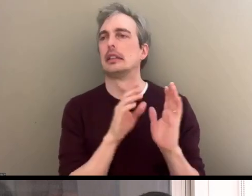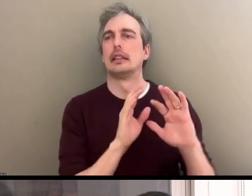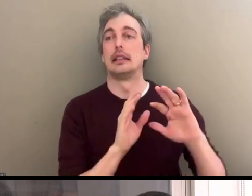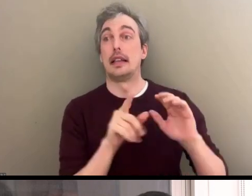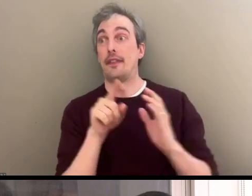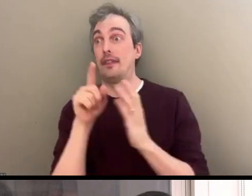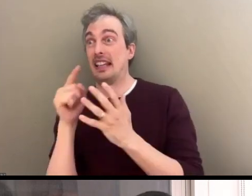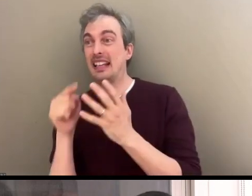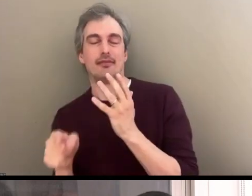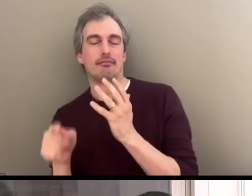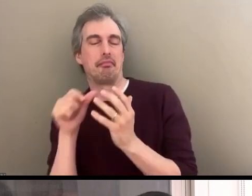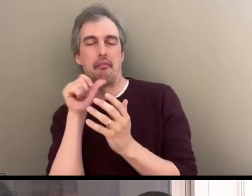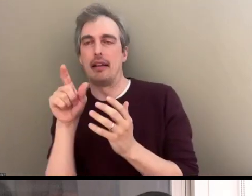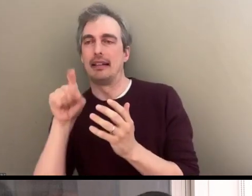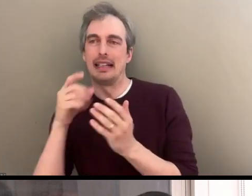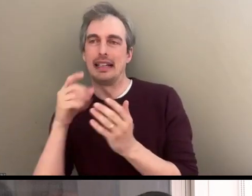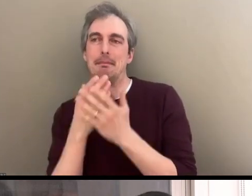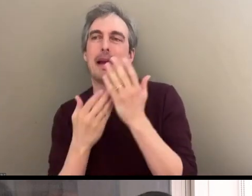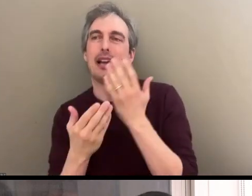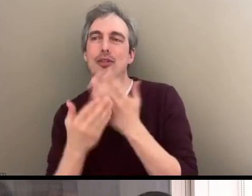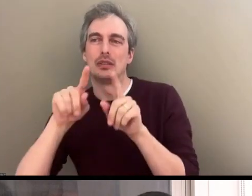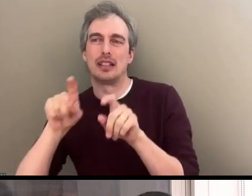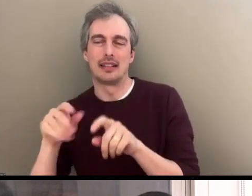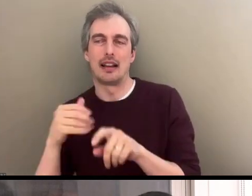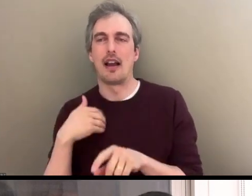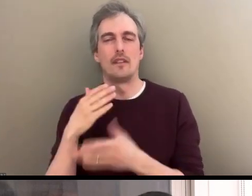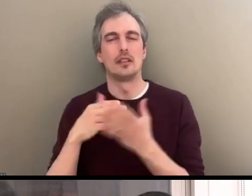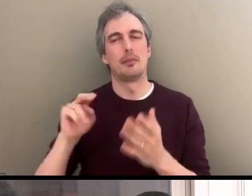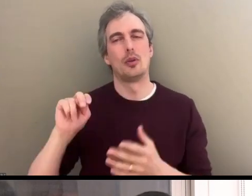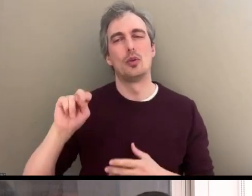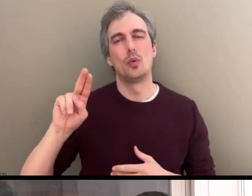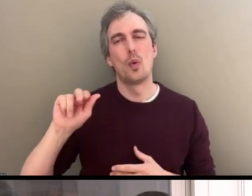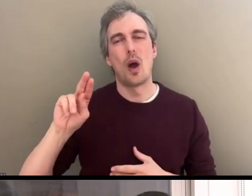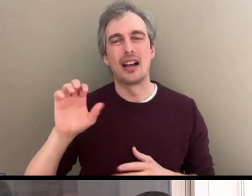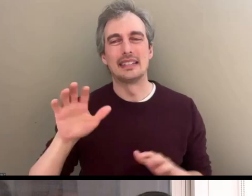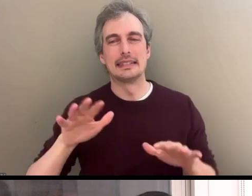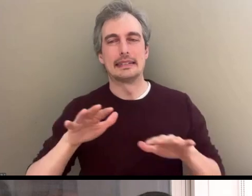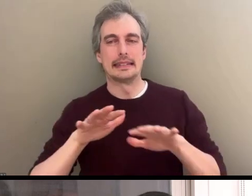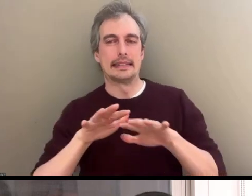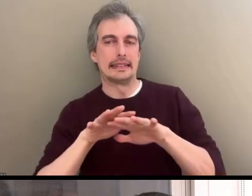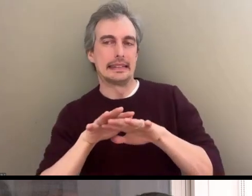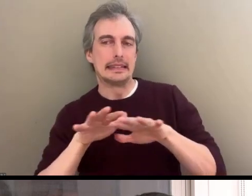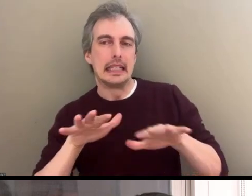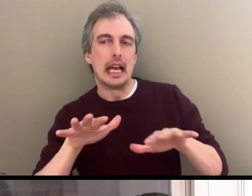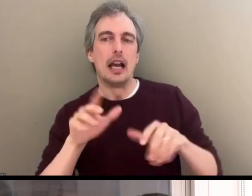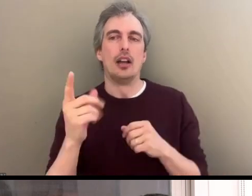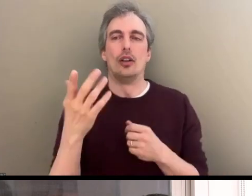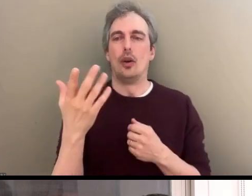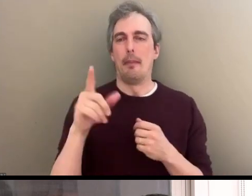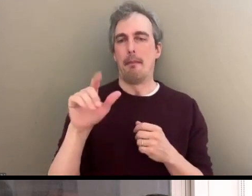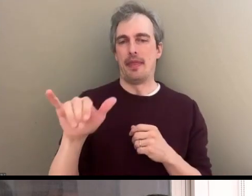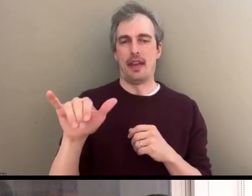There's nuance to it, but it's a useful place to start. I don't know if you have another idea or resource.